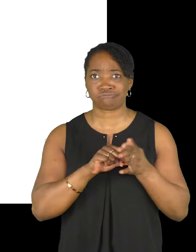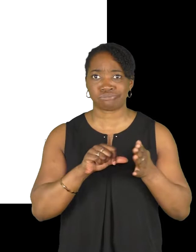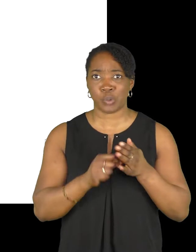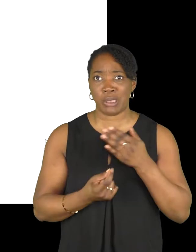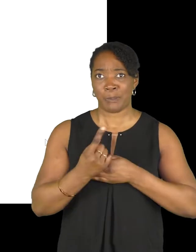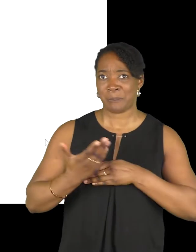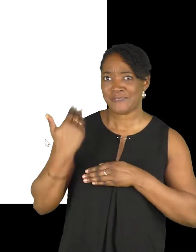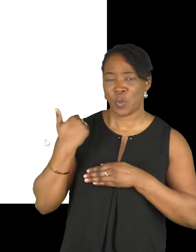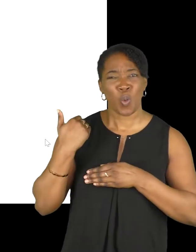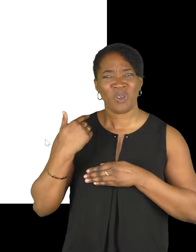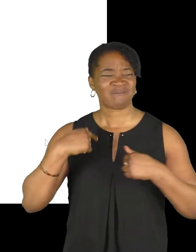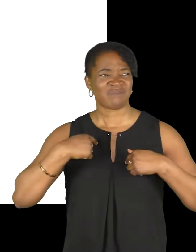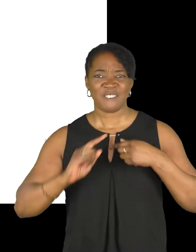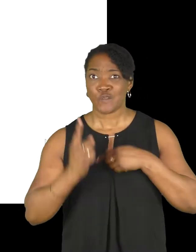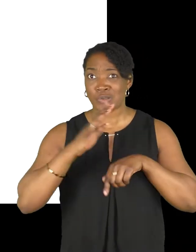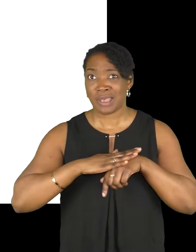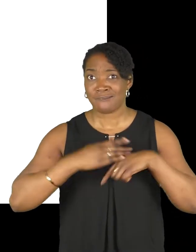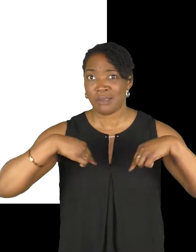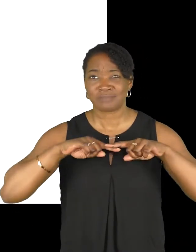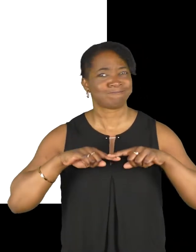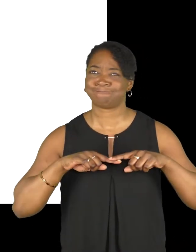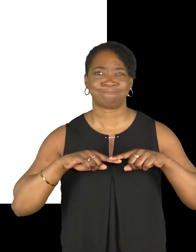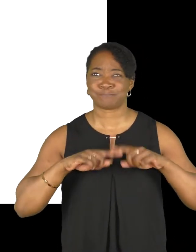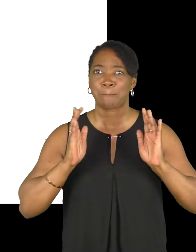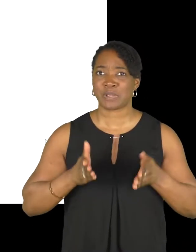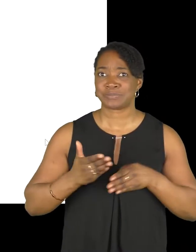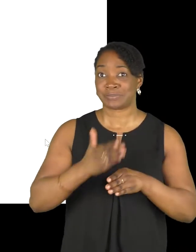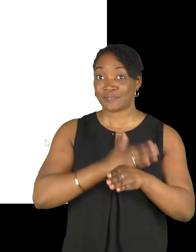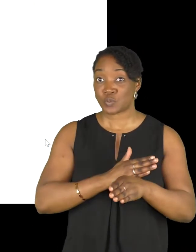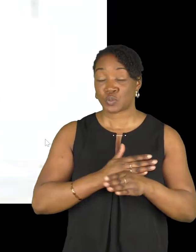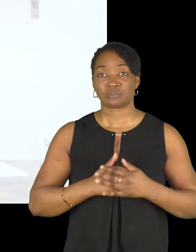Well, what happened? You know, we can't be the first ones to have gone through this,